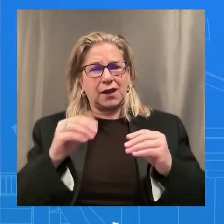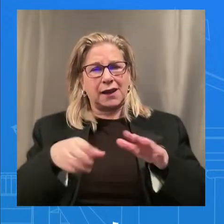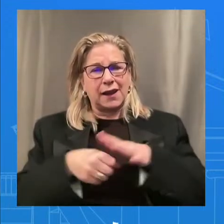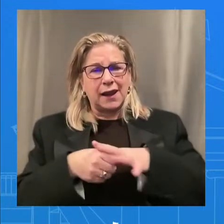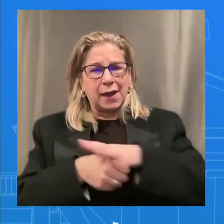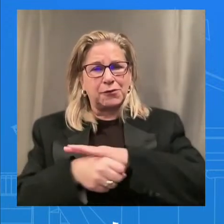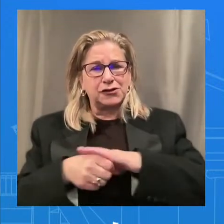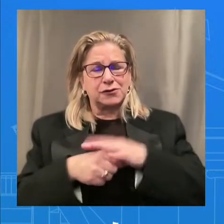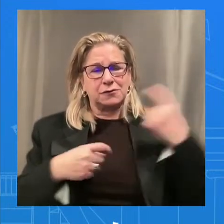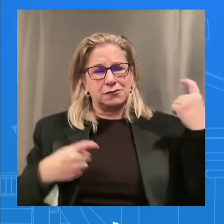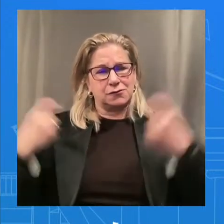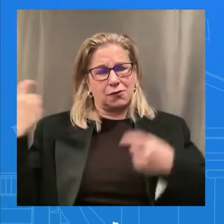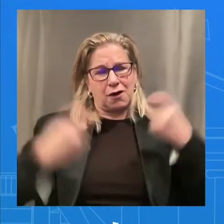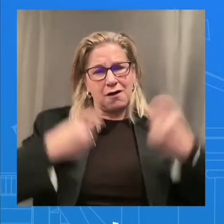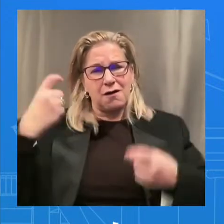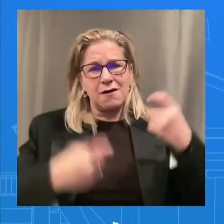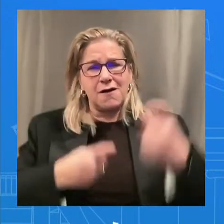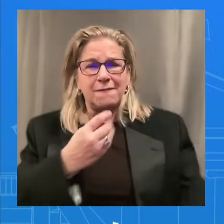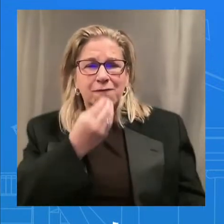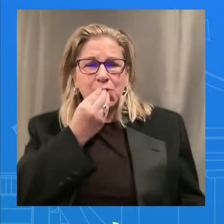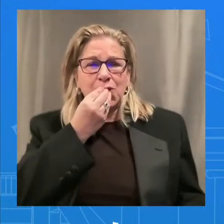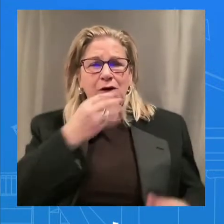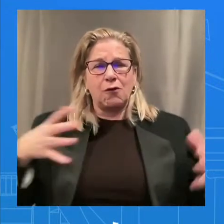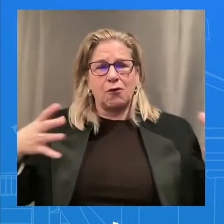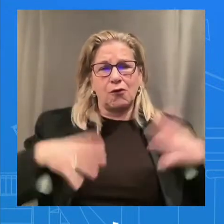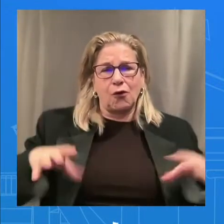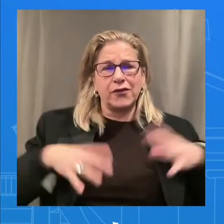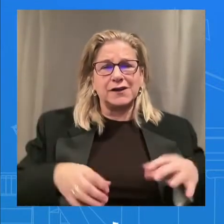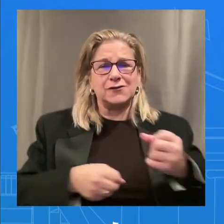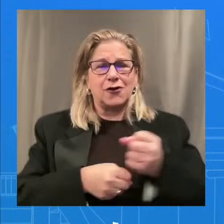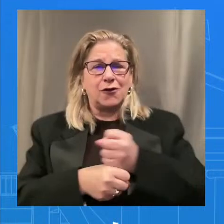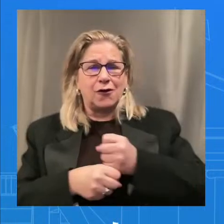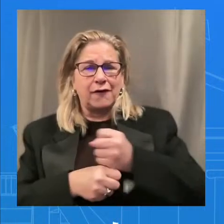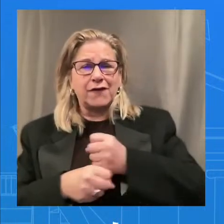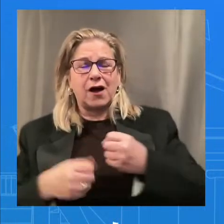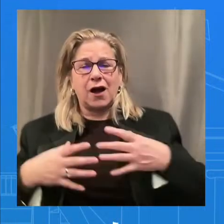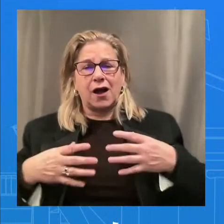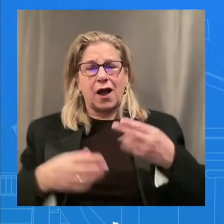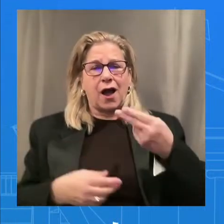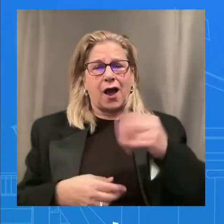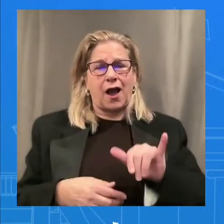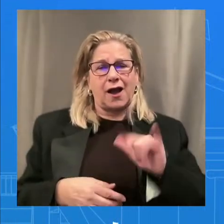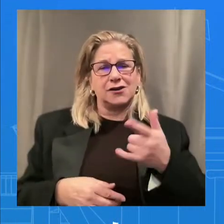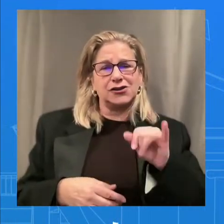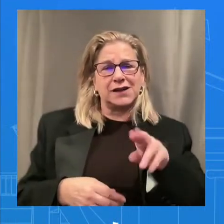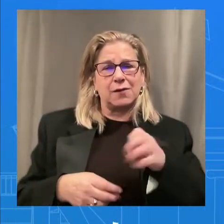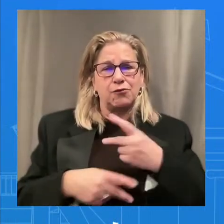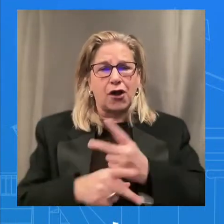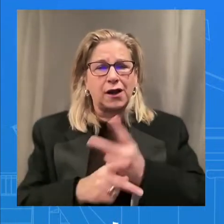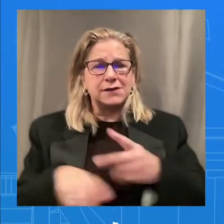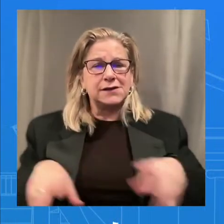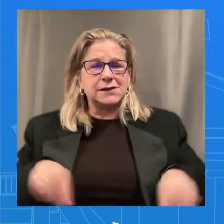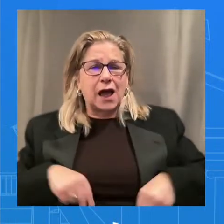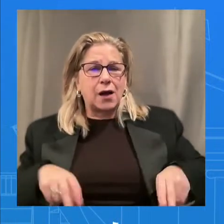Volunteers are working around the clock to organize donations old and new, and Americans across the country